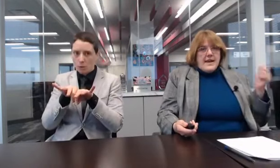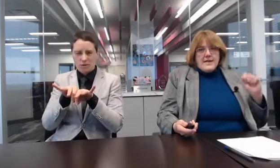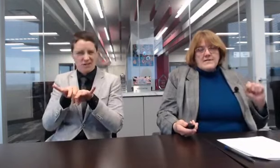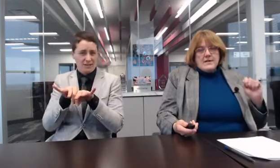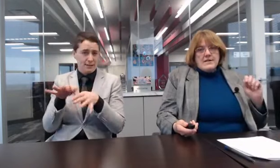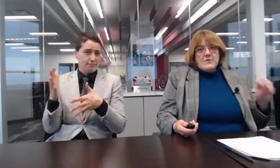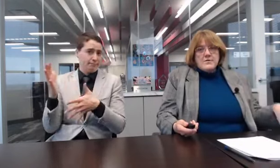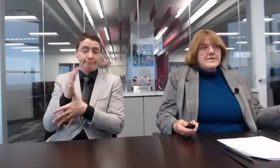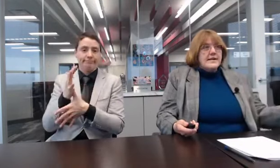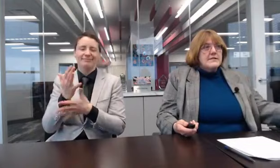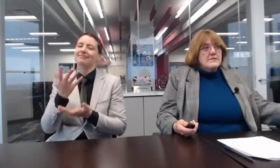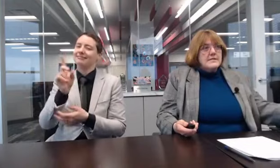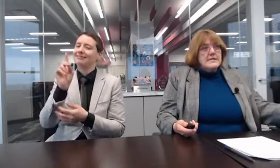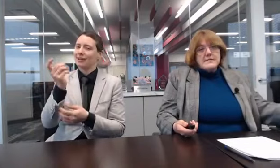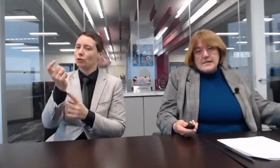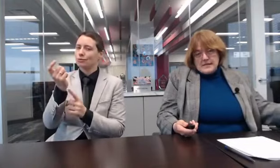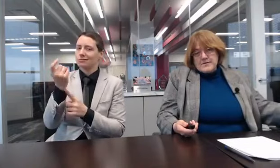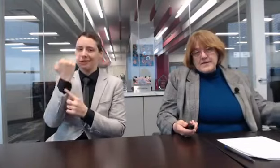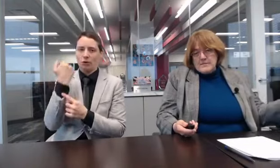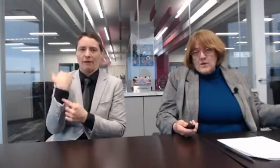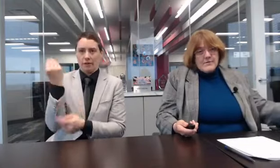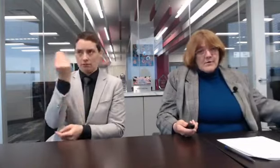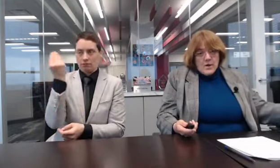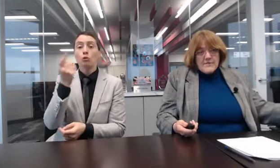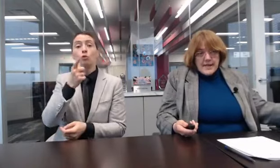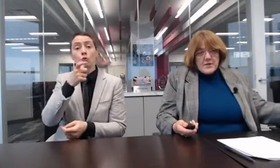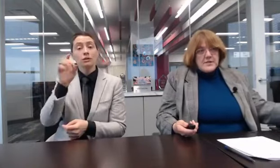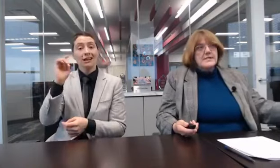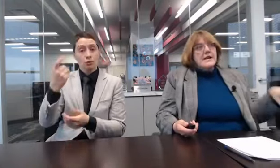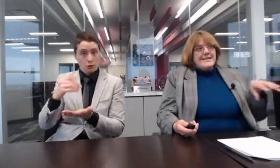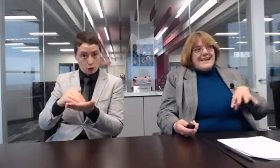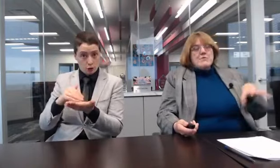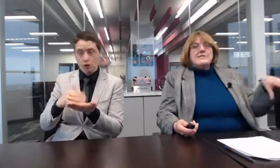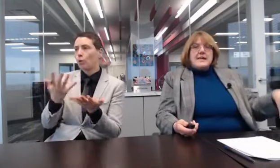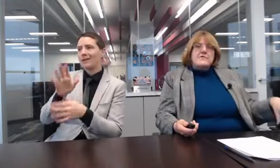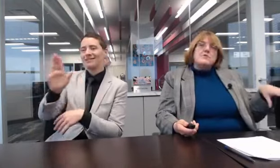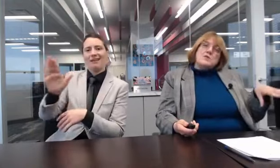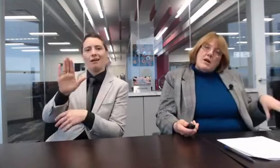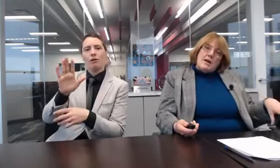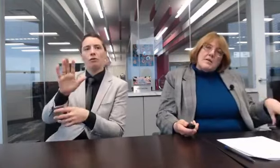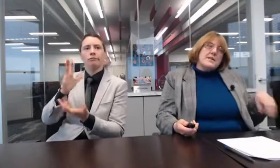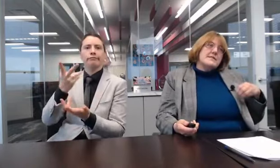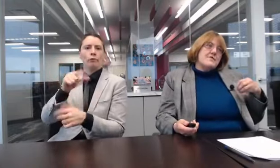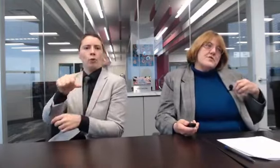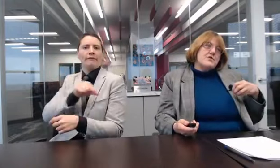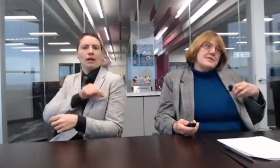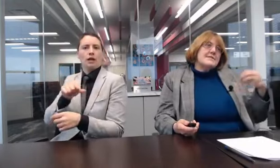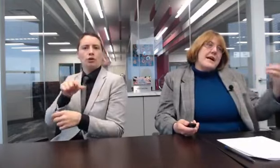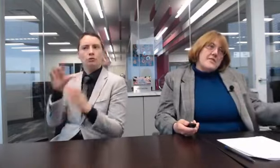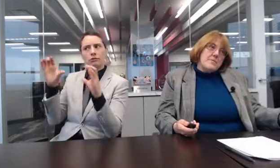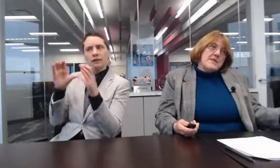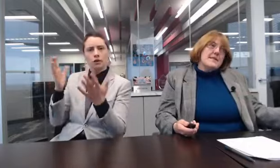and who the diagnosing doctor is and what are their qualifications. That would save you time, because if you just tell them things,